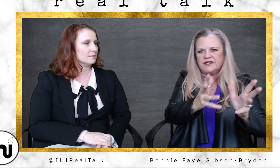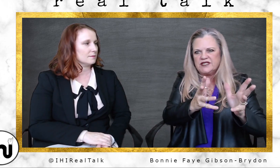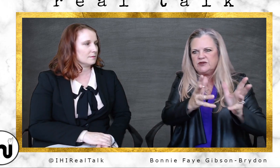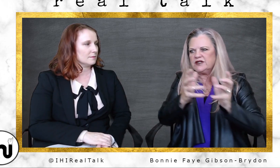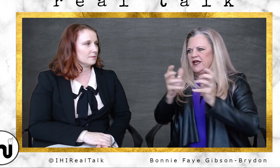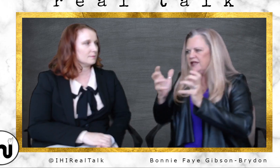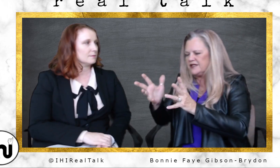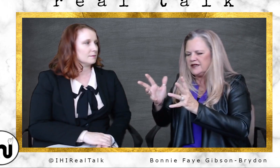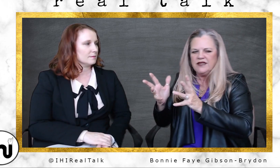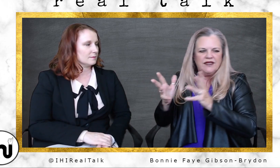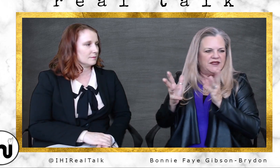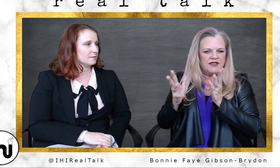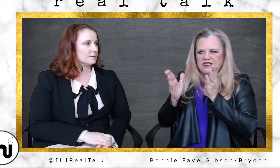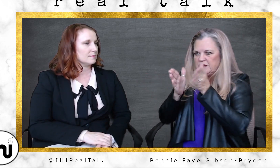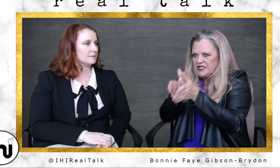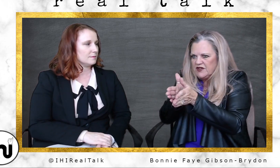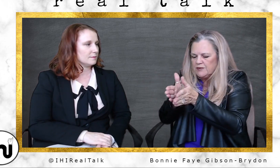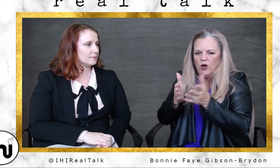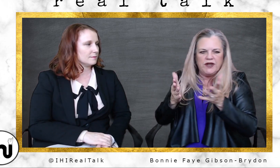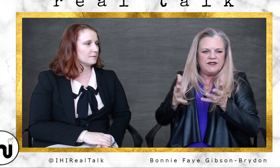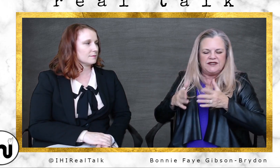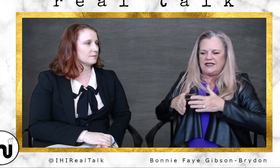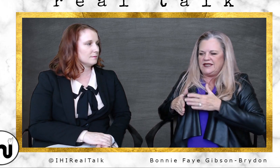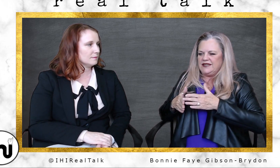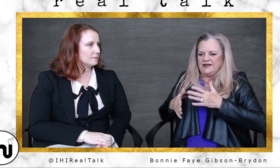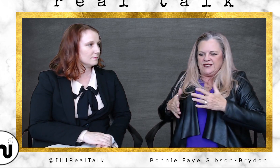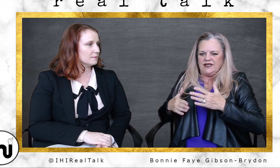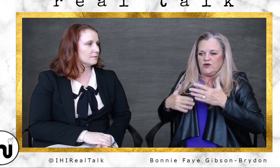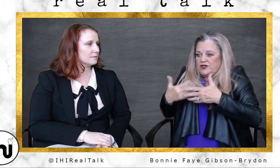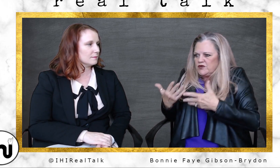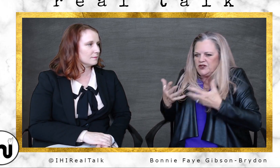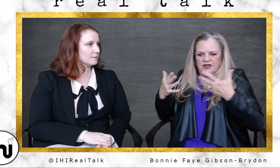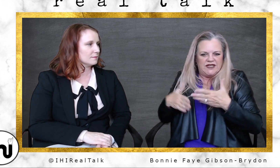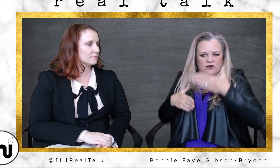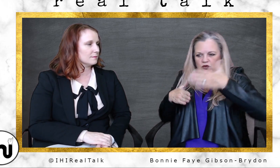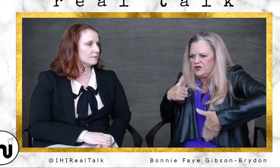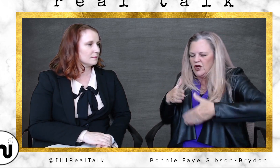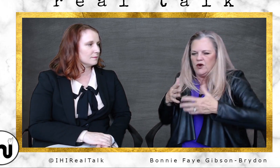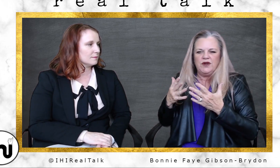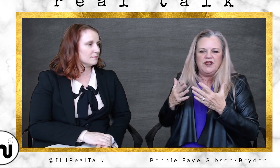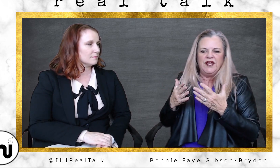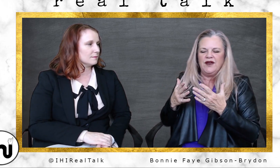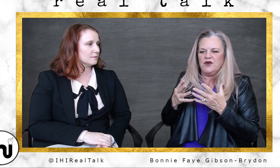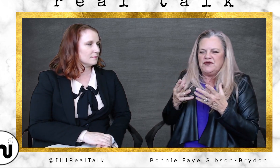subject line that the specific points, the restoration, the theme, you know